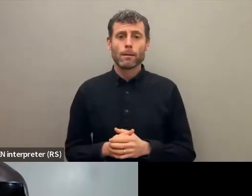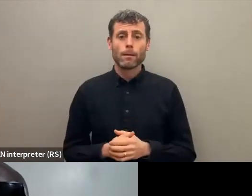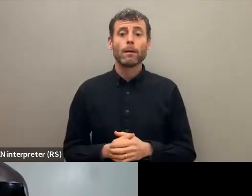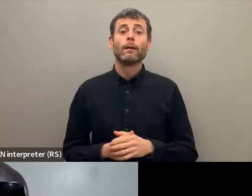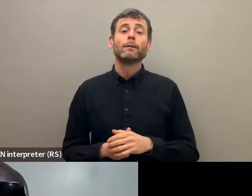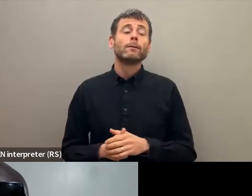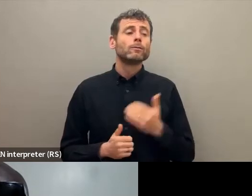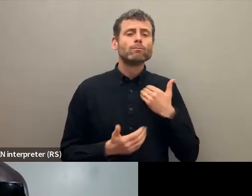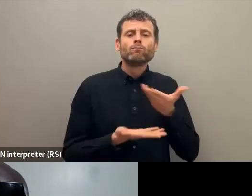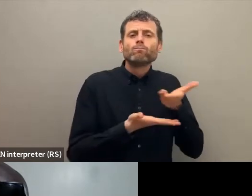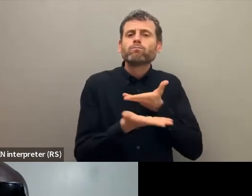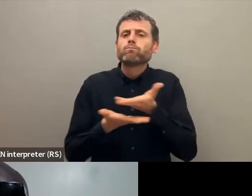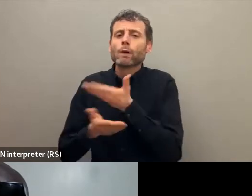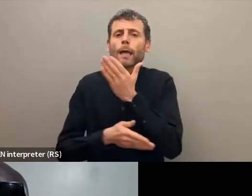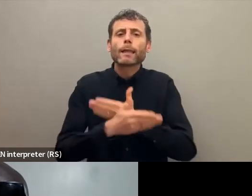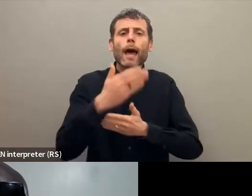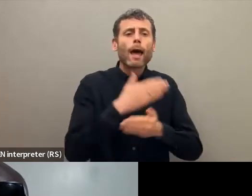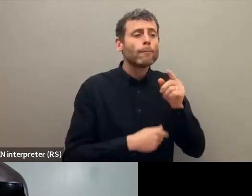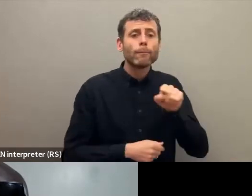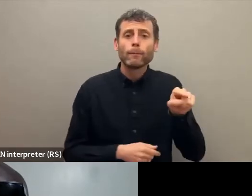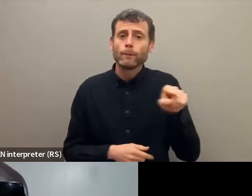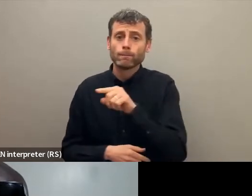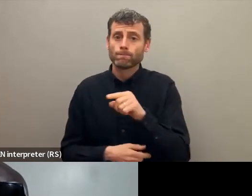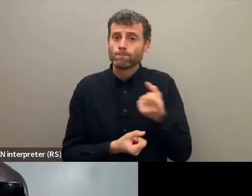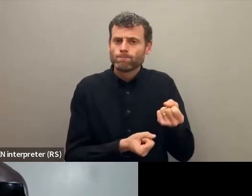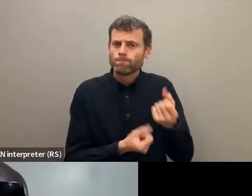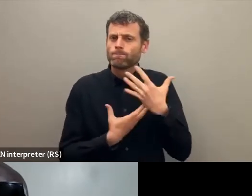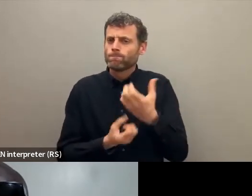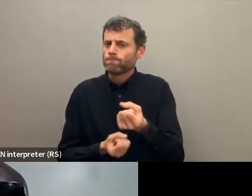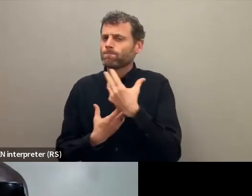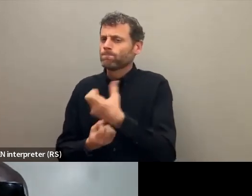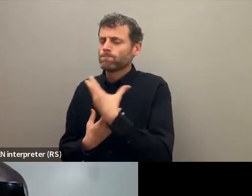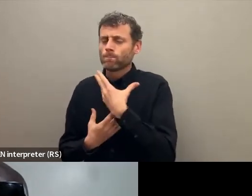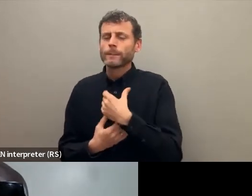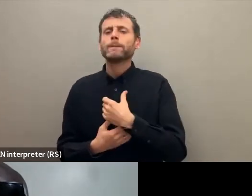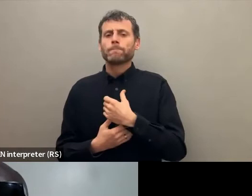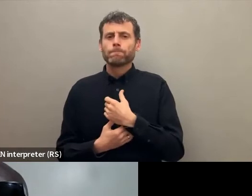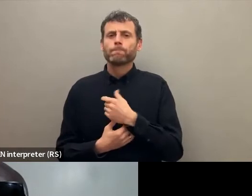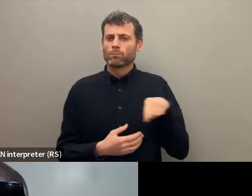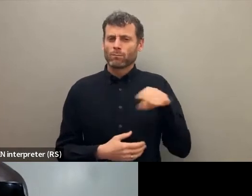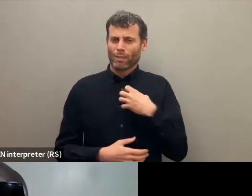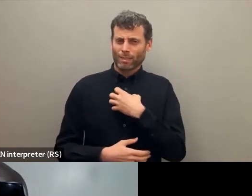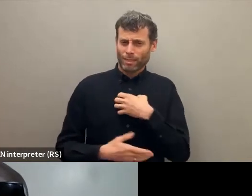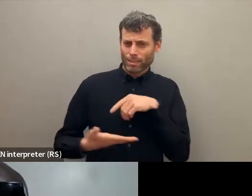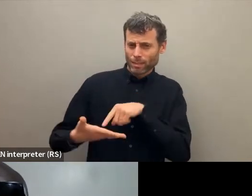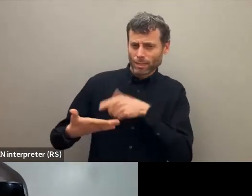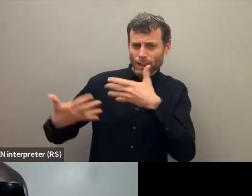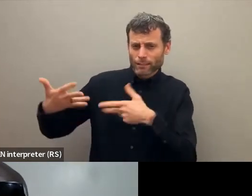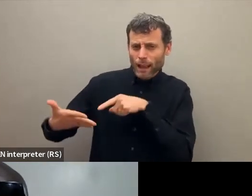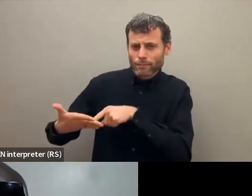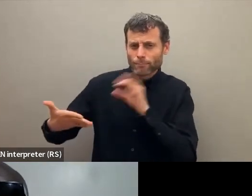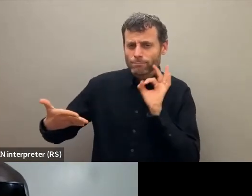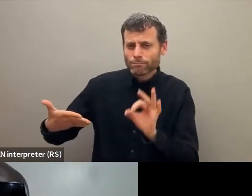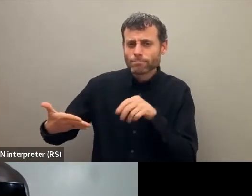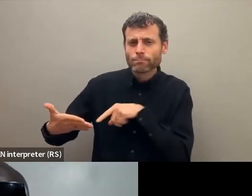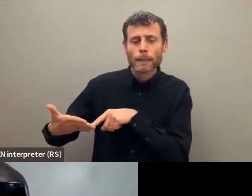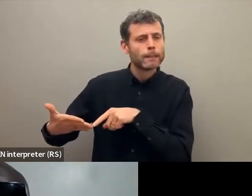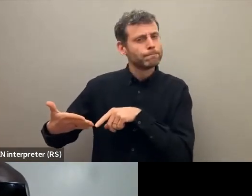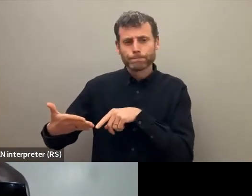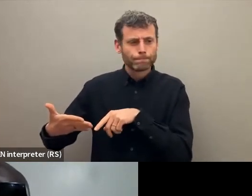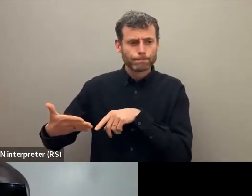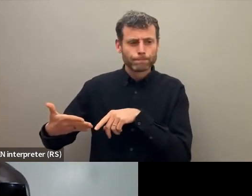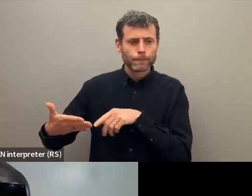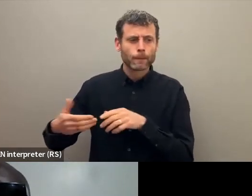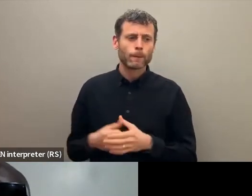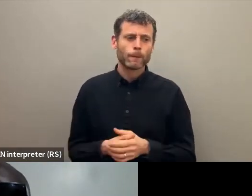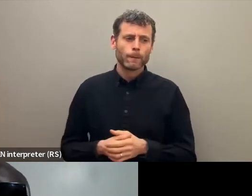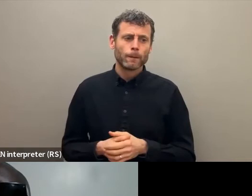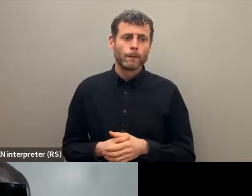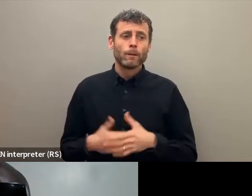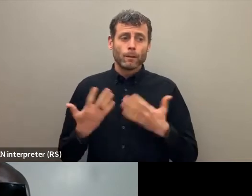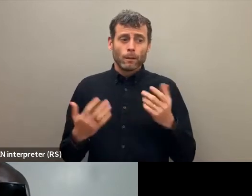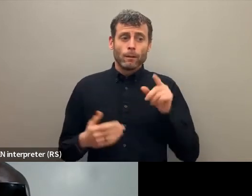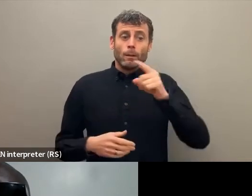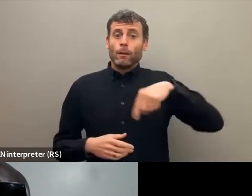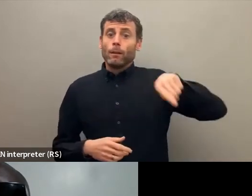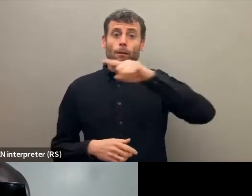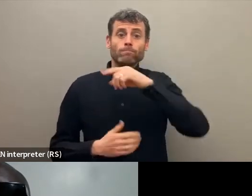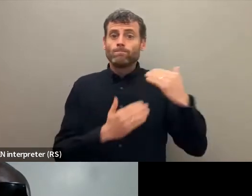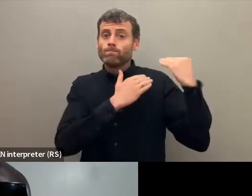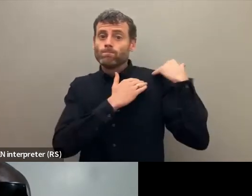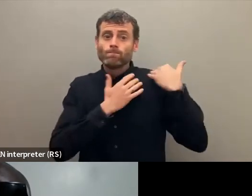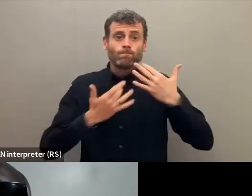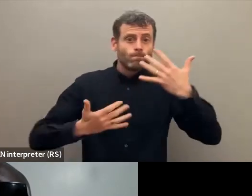Elizabeth Lockwood: Which is probably not that surprising, one in four of the respondent countries in this group could monitor critical disability inclusion indicators in relation to healthcare access.